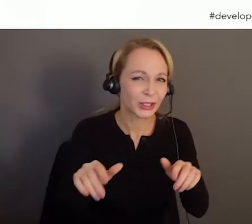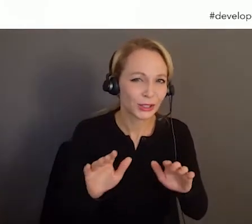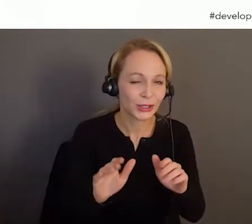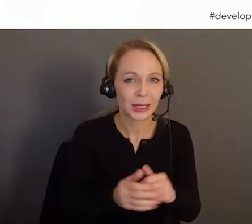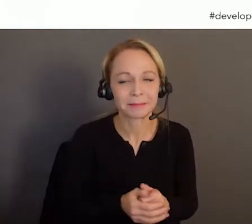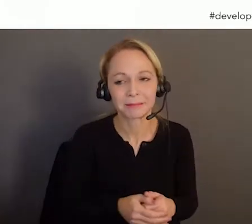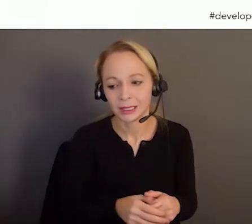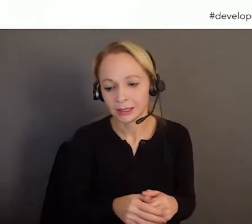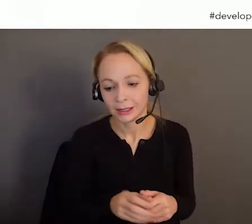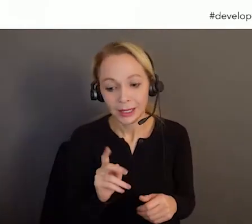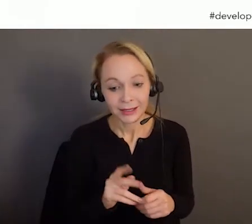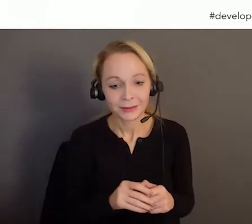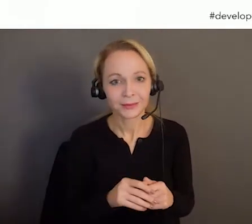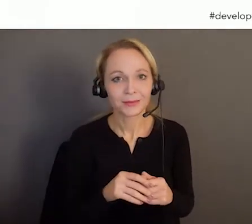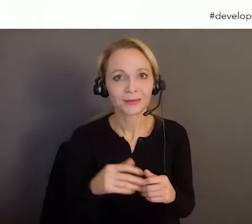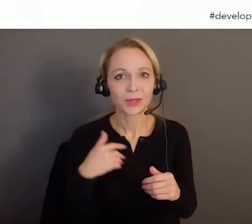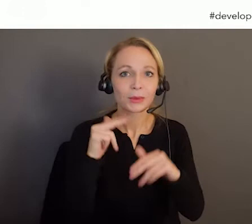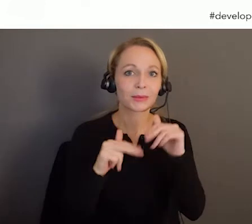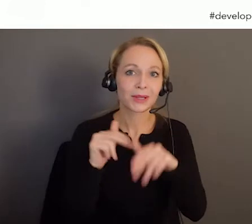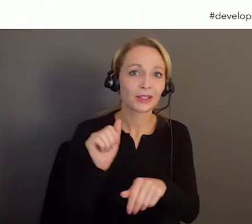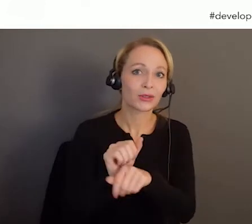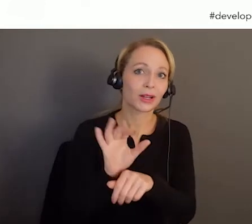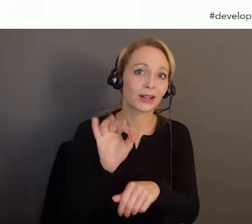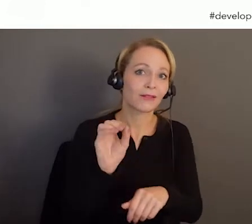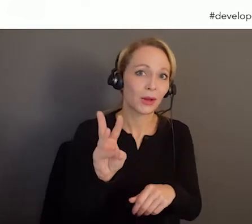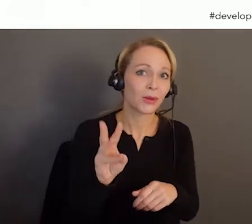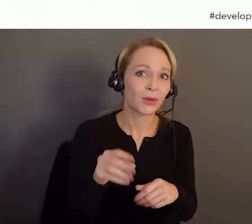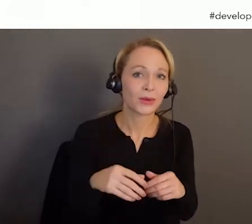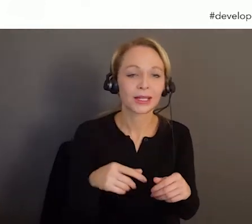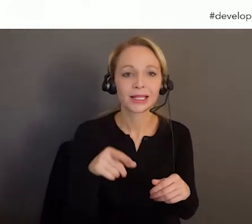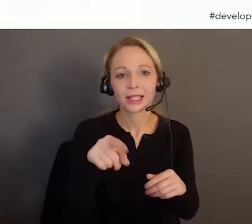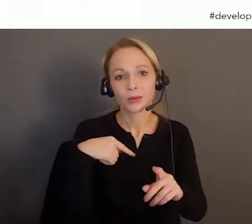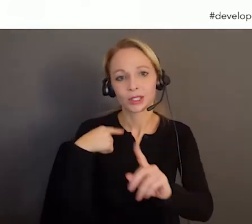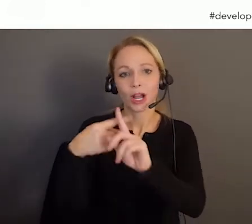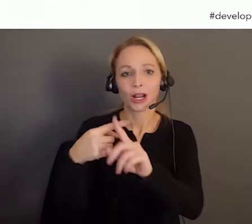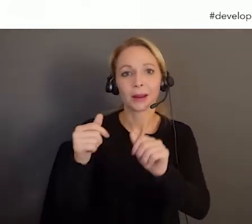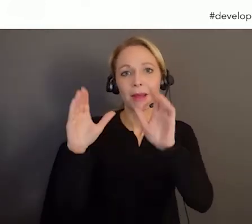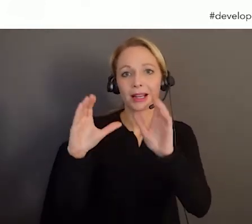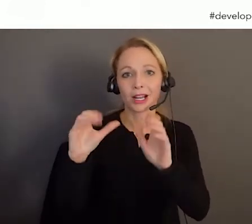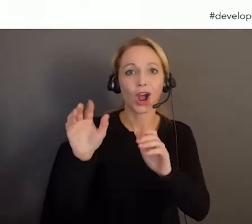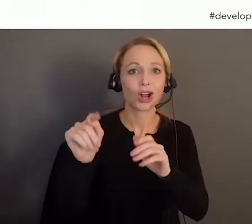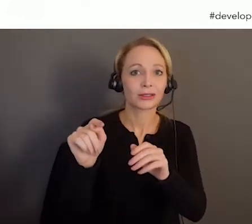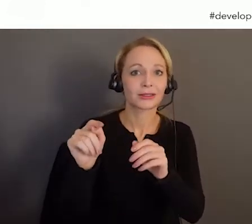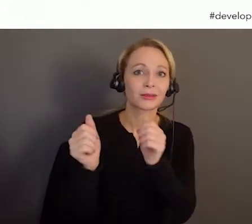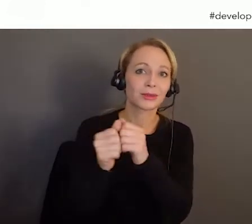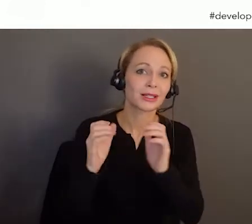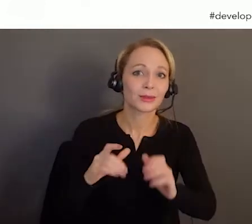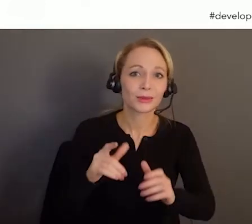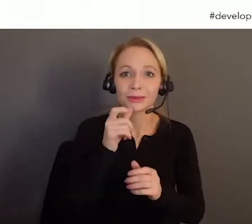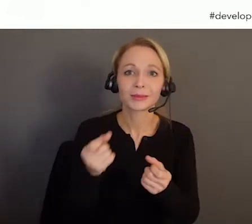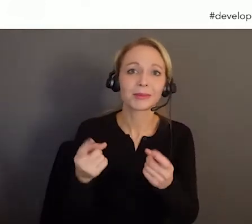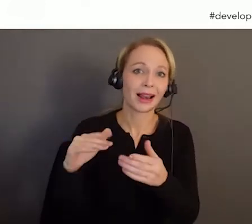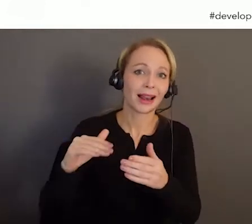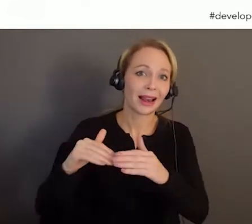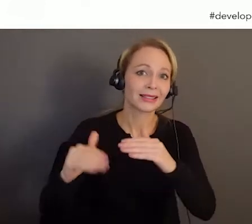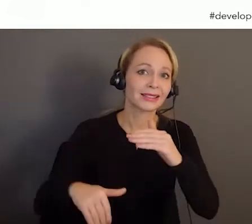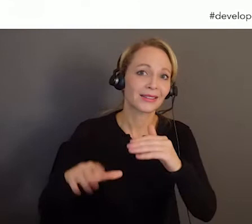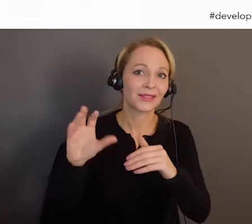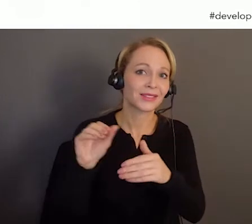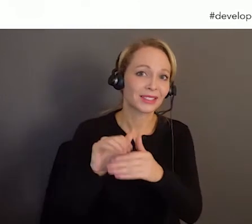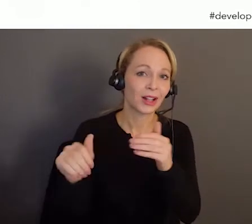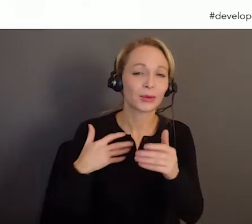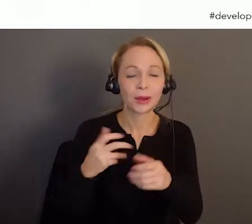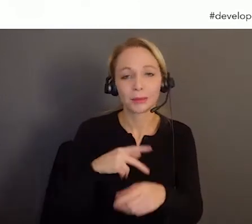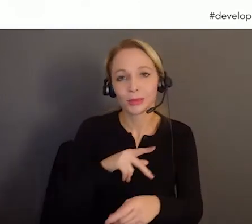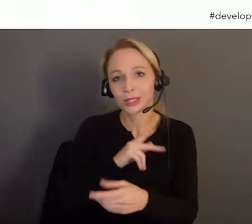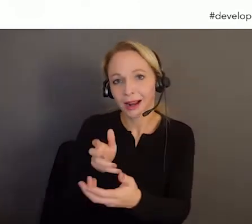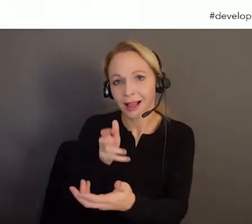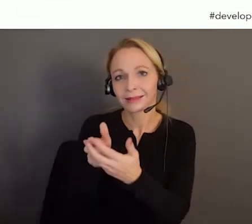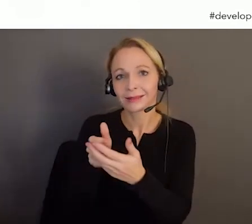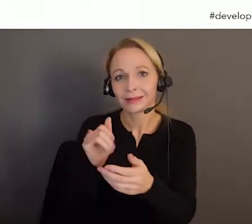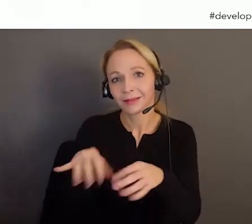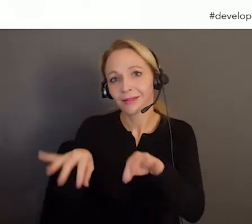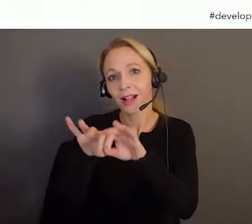LET'S BUILD A WORK FLOW, HERE WE'RE TARGETING ABANDONED